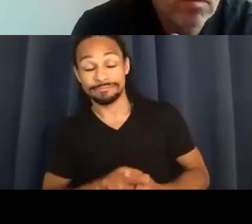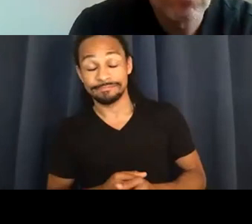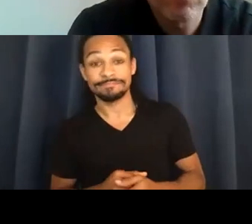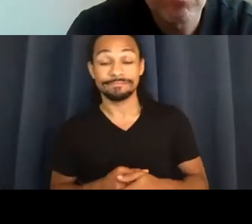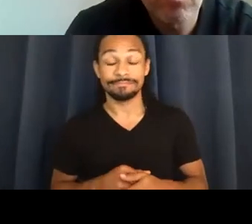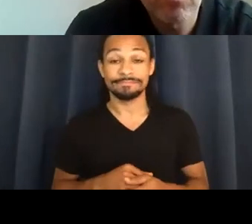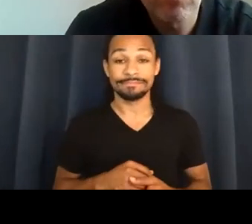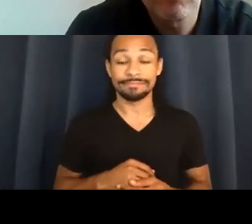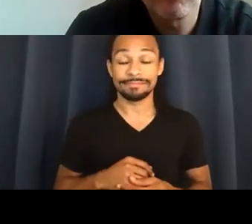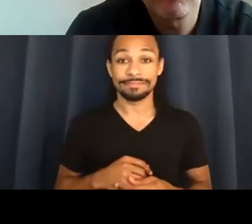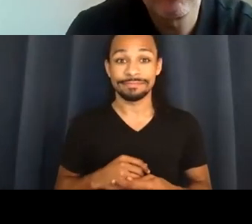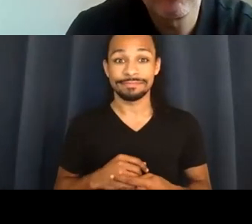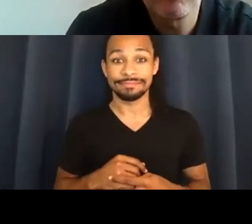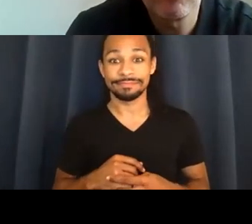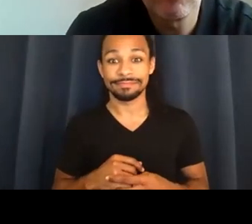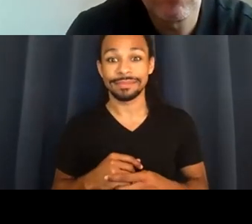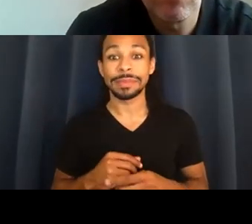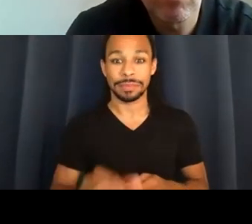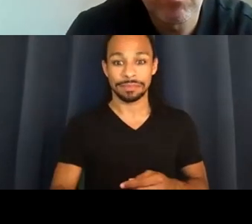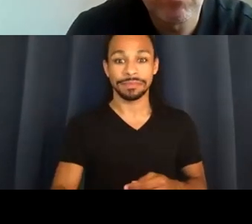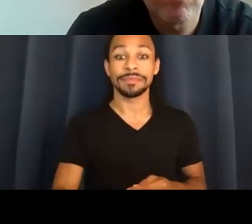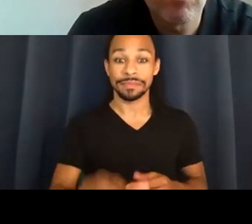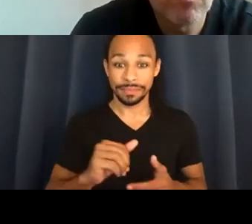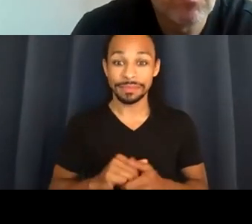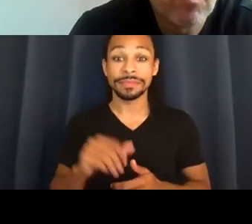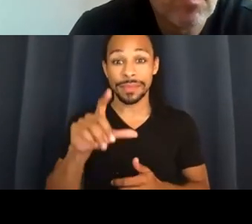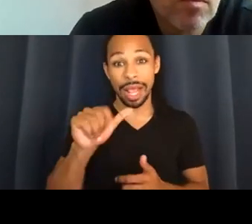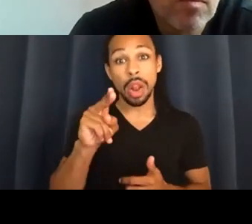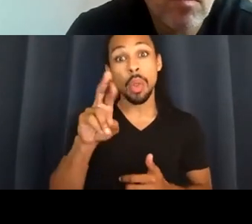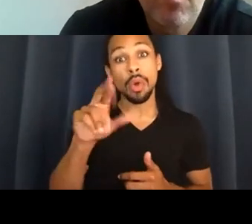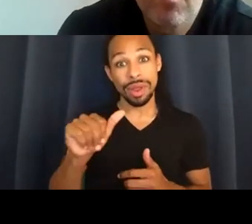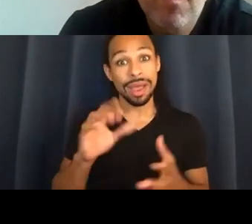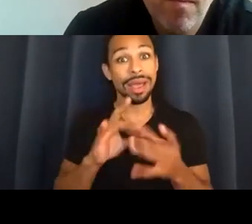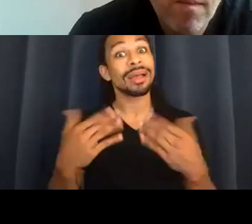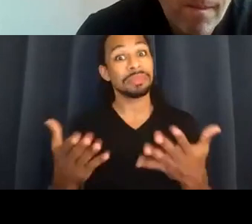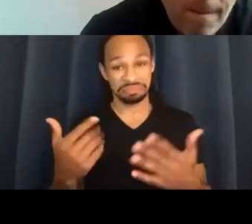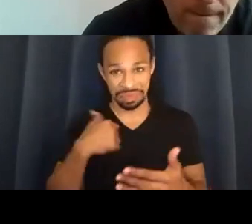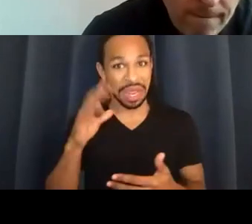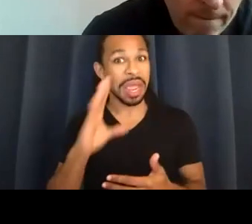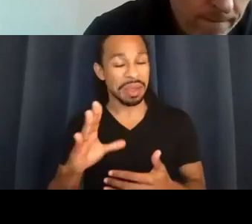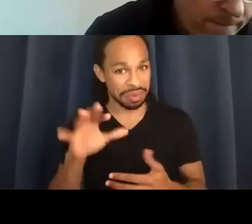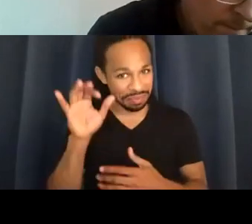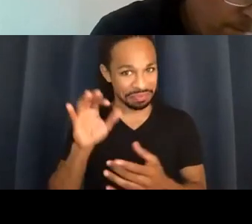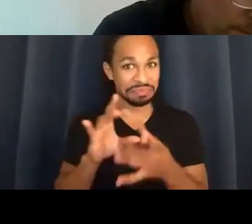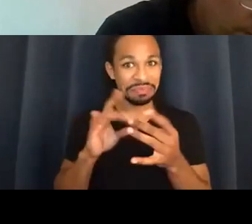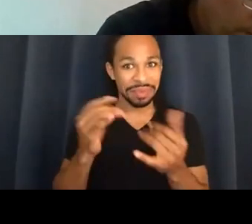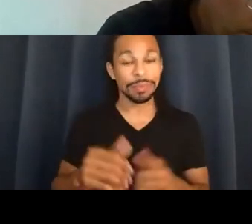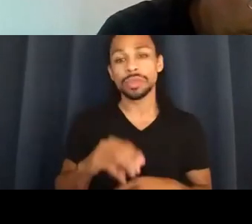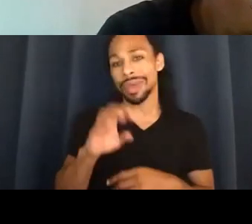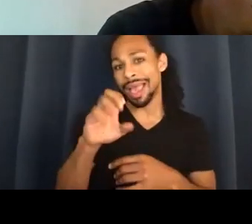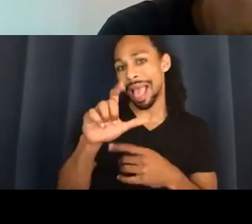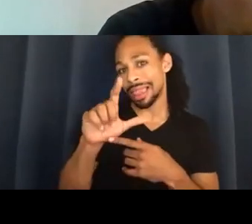18:08:37 >> LAURA COLBY: Well, I will pipe in. Elsie manage isn't comprised of three,